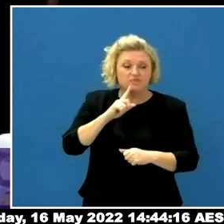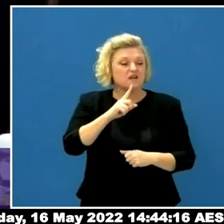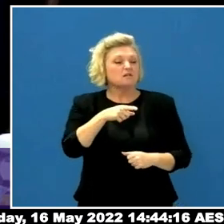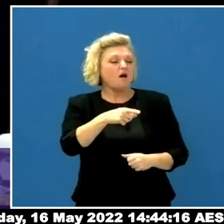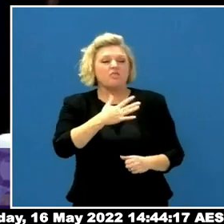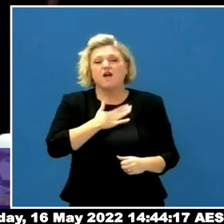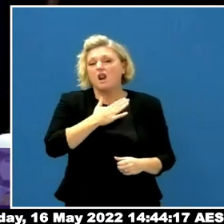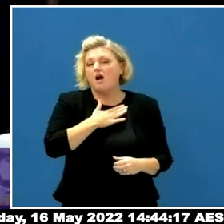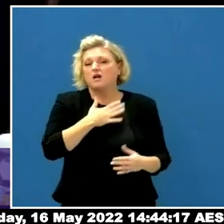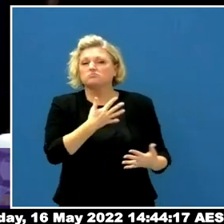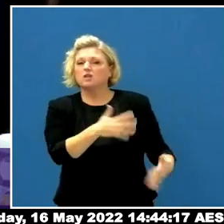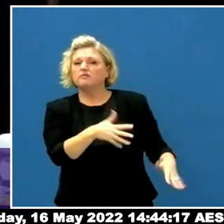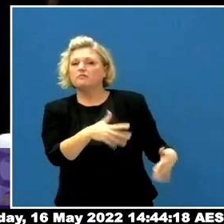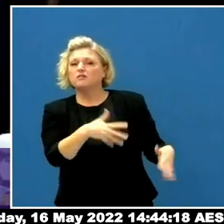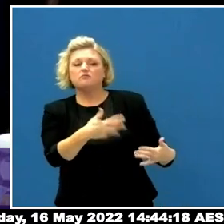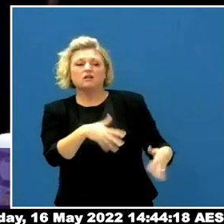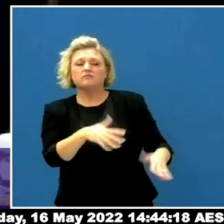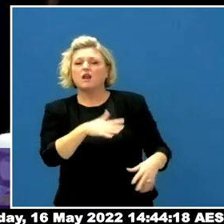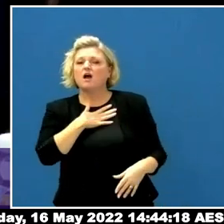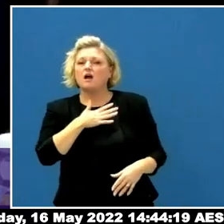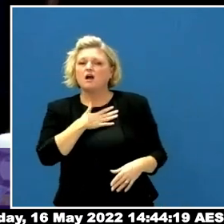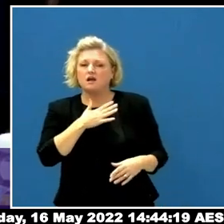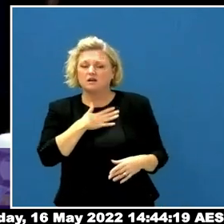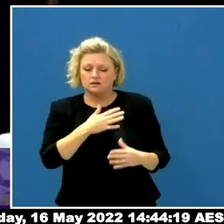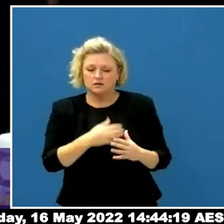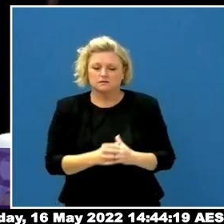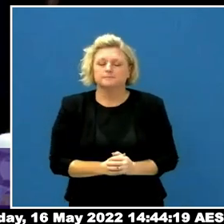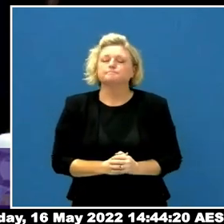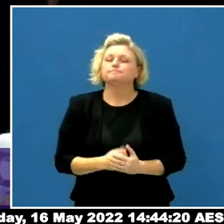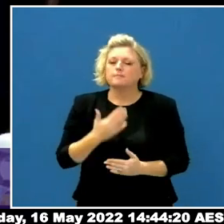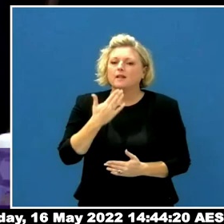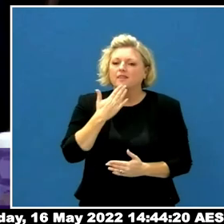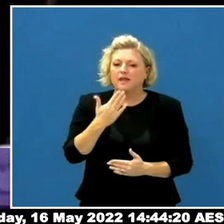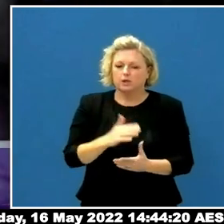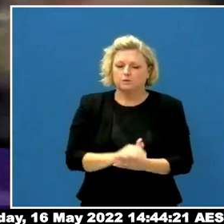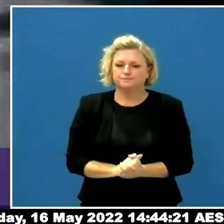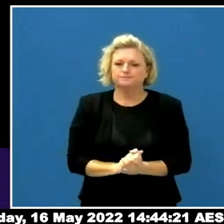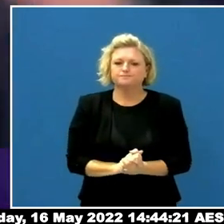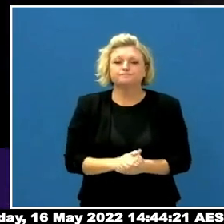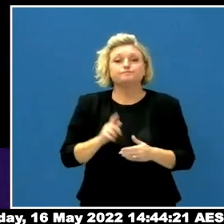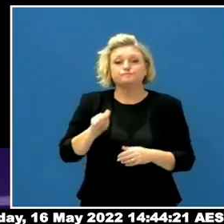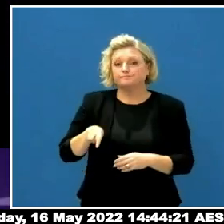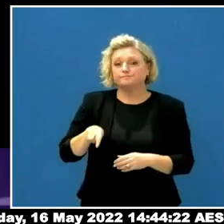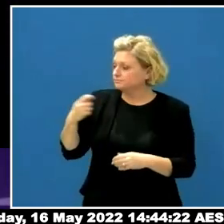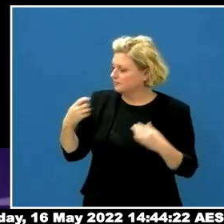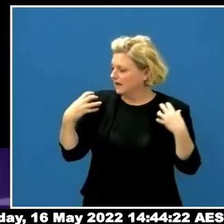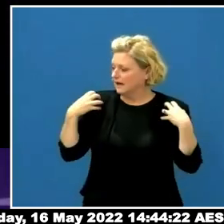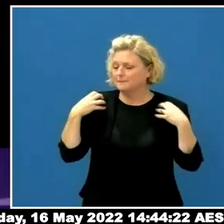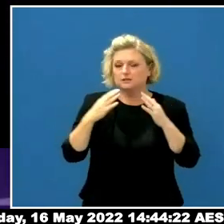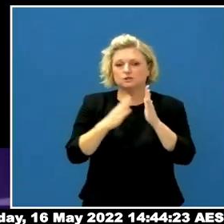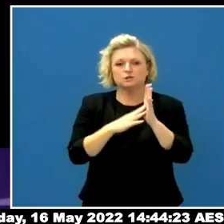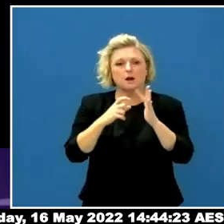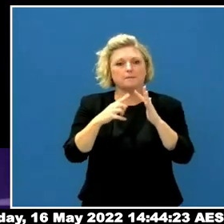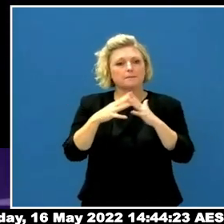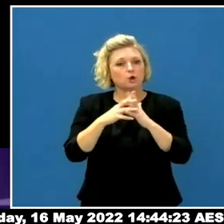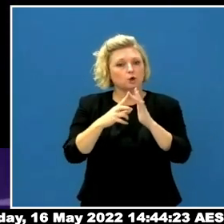I'll ask Commissioner McEwin, any questions. COMMISSIONER McEWIN: Thank you, Chair.